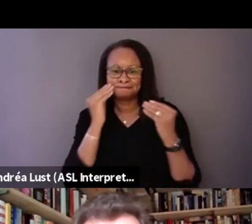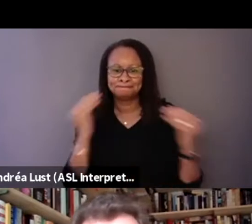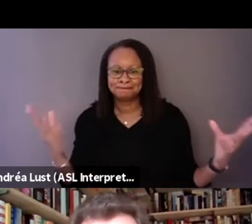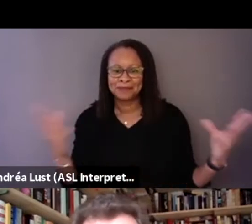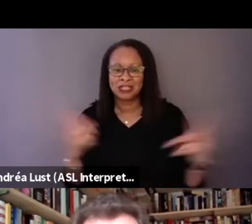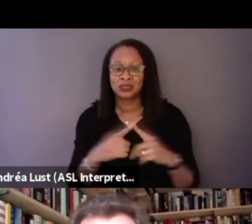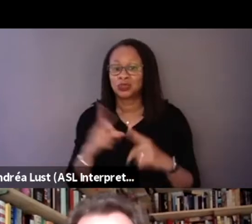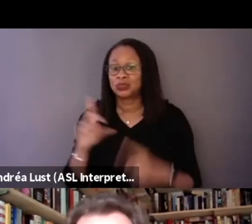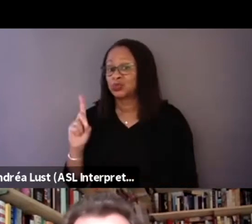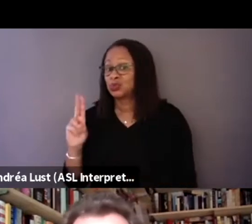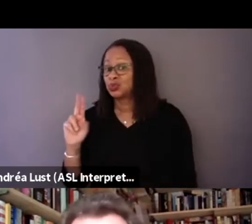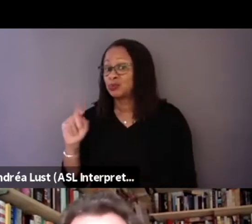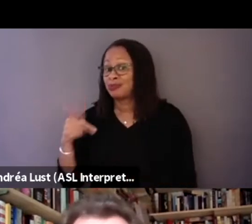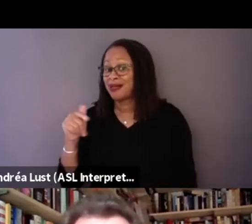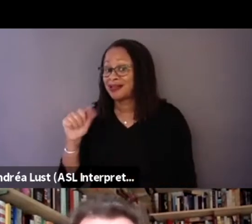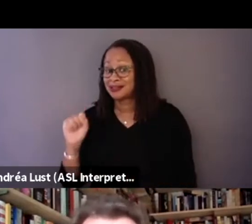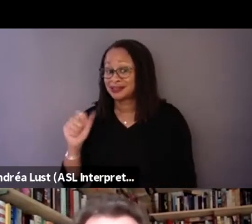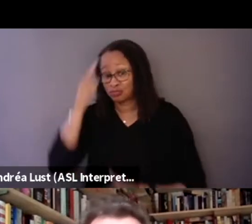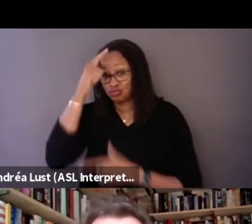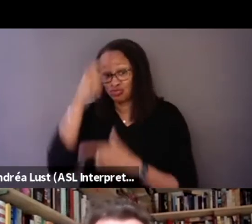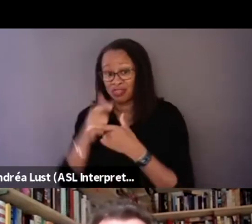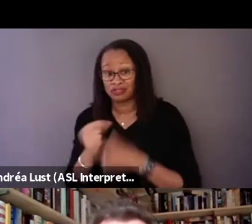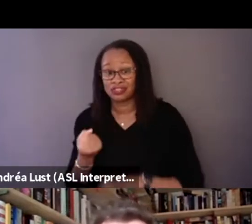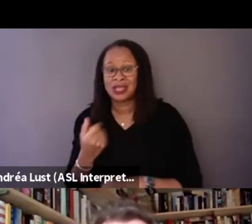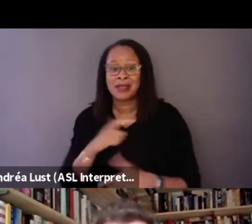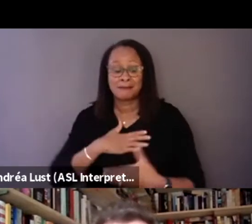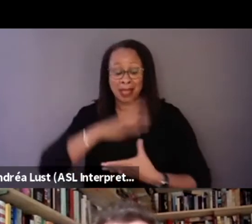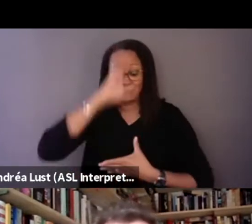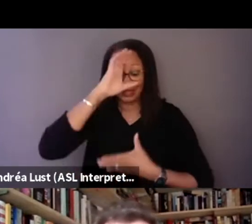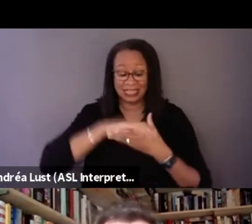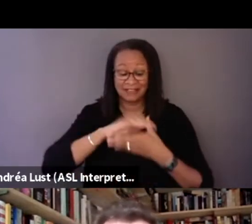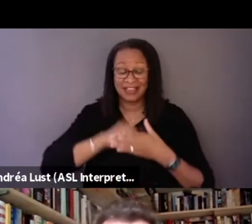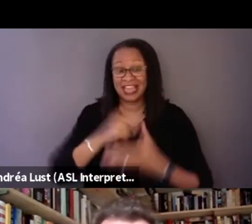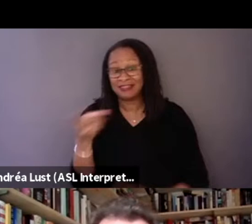my belief in their belief in this mission.